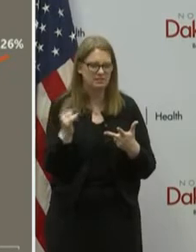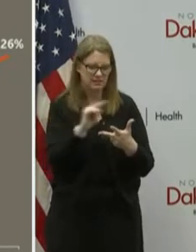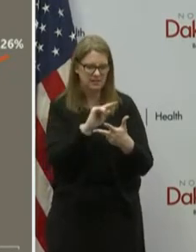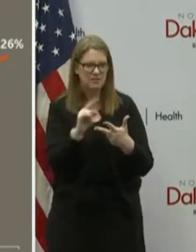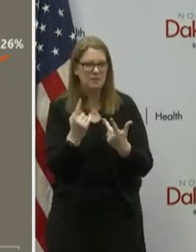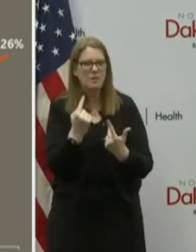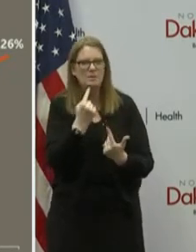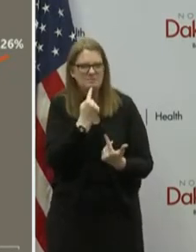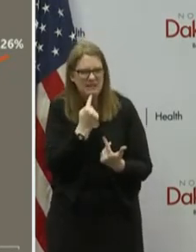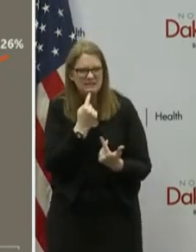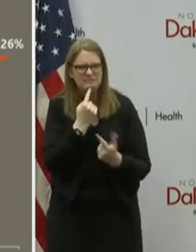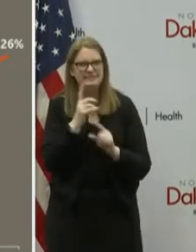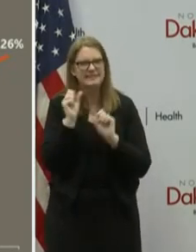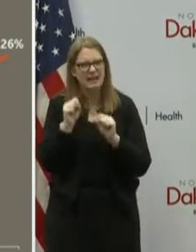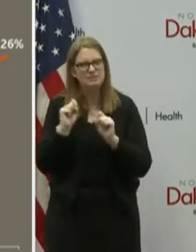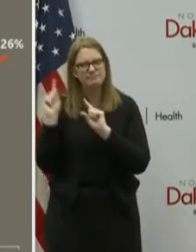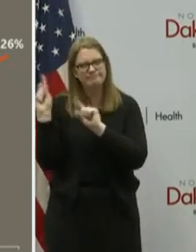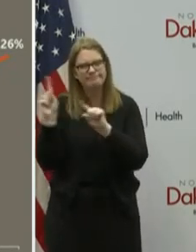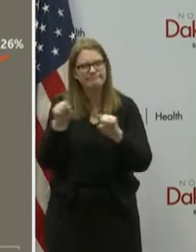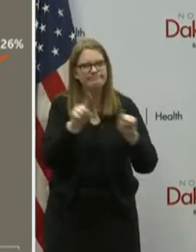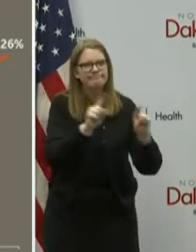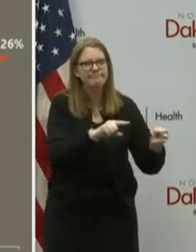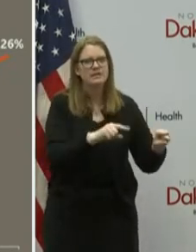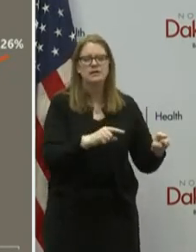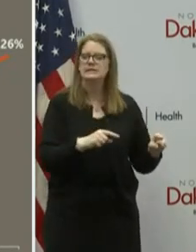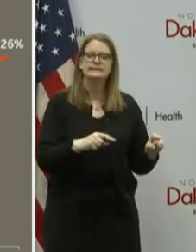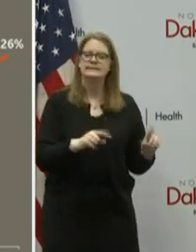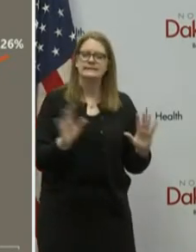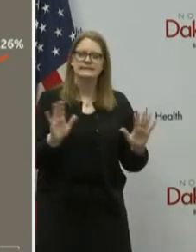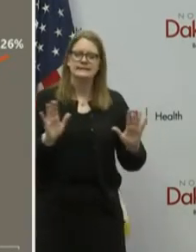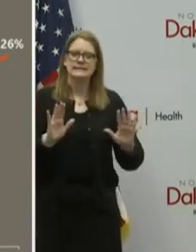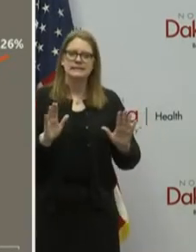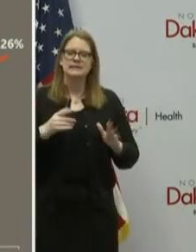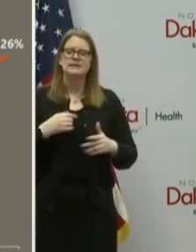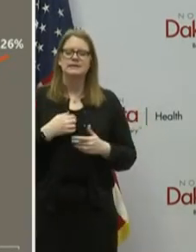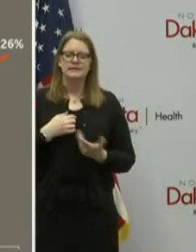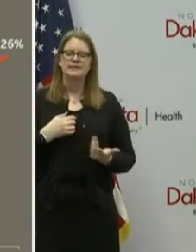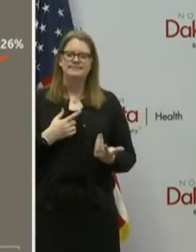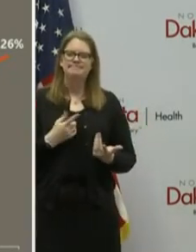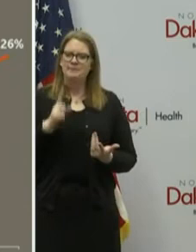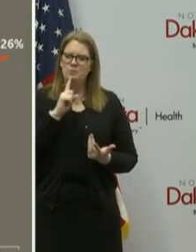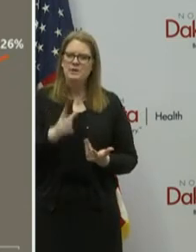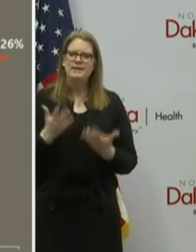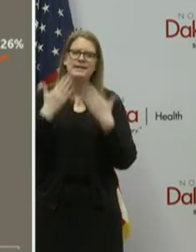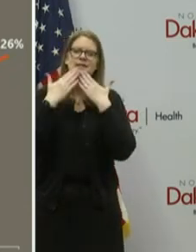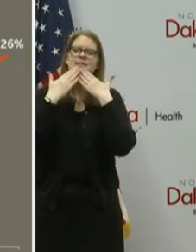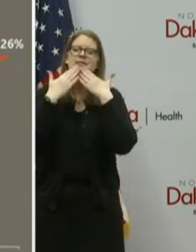SEEN REGULARLY IN A PERSONAL CARE BUSINESS.